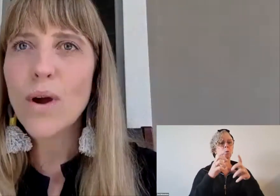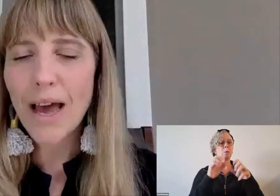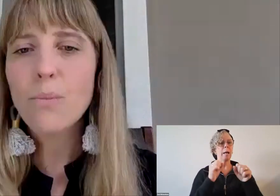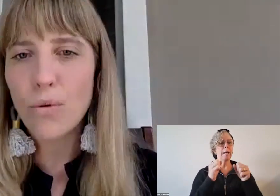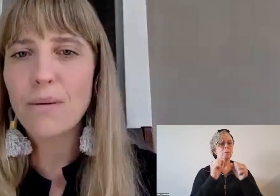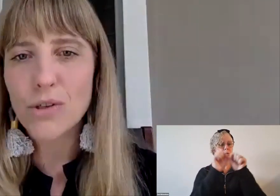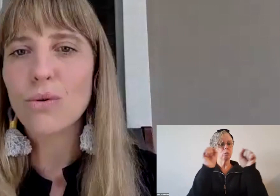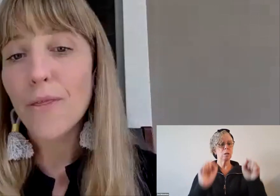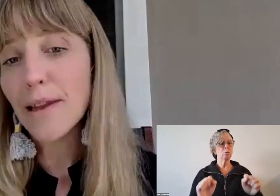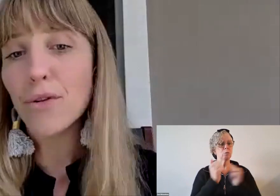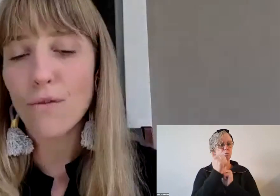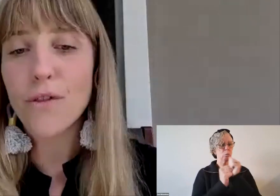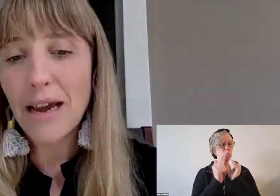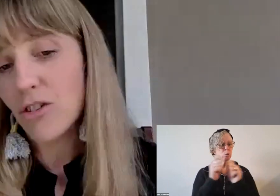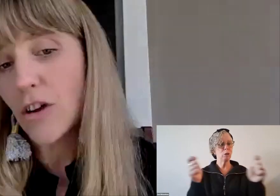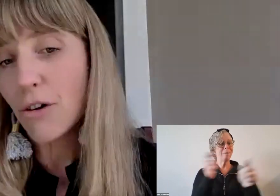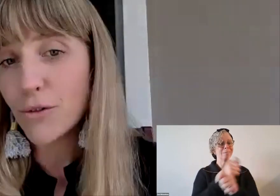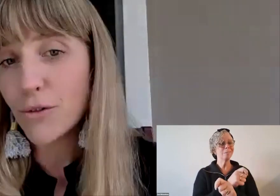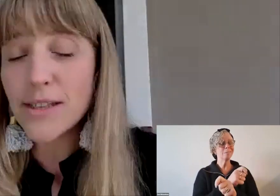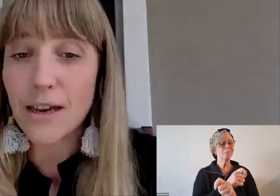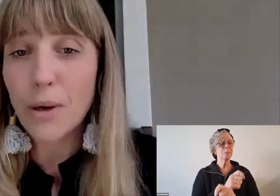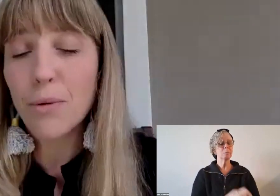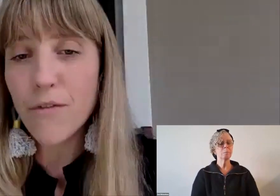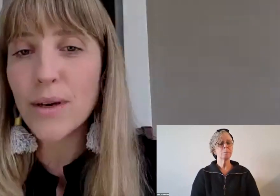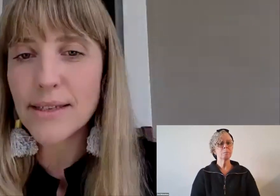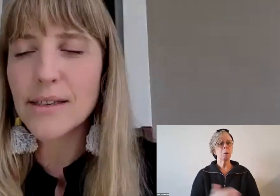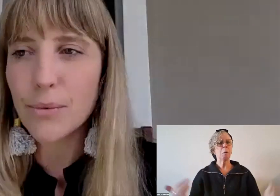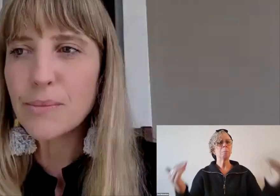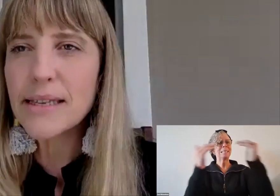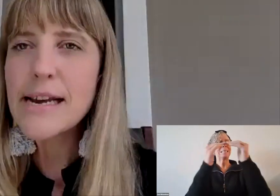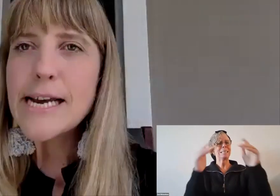we had board members who were on the level of the major stakeholders, the young people of the western suburbs.